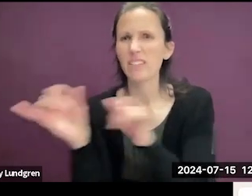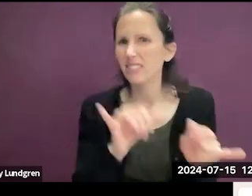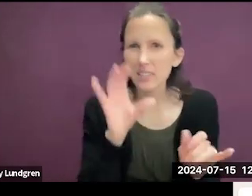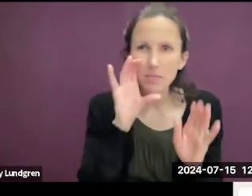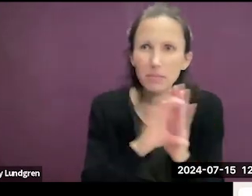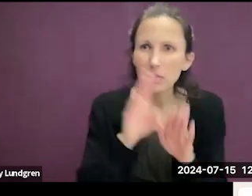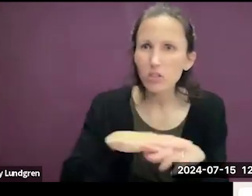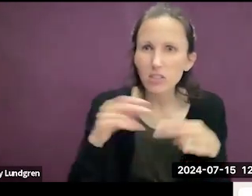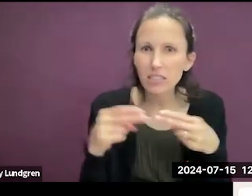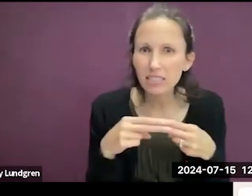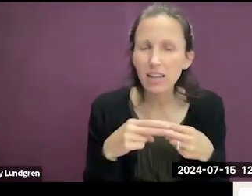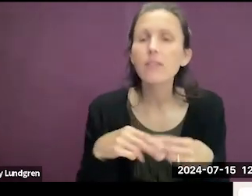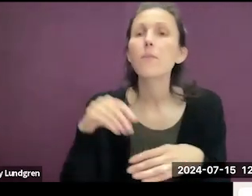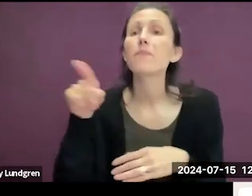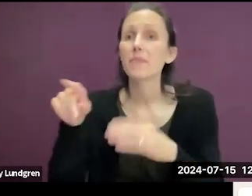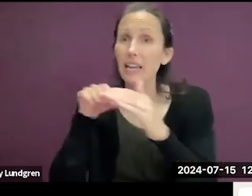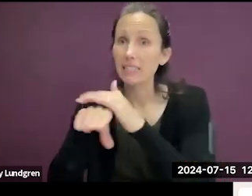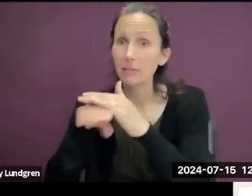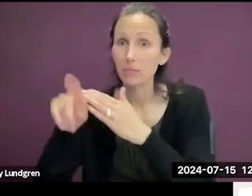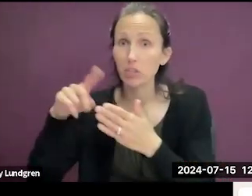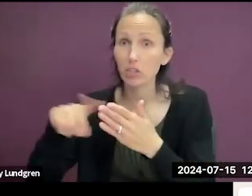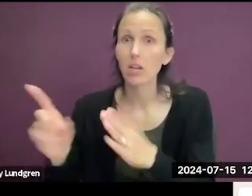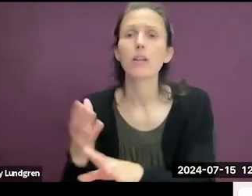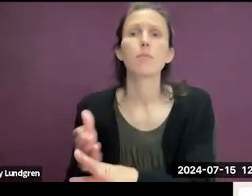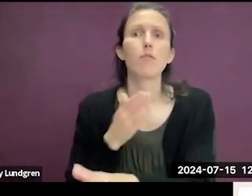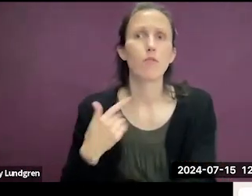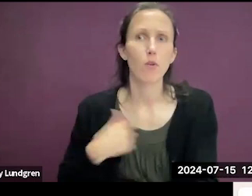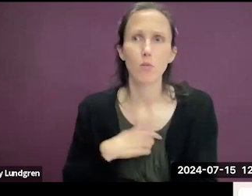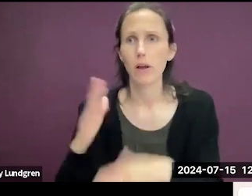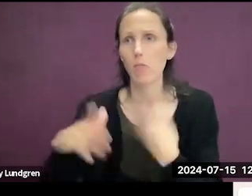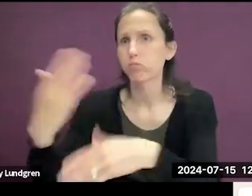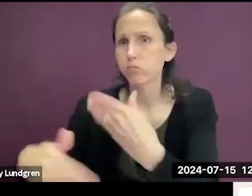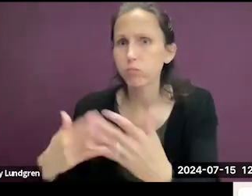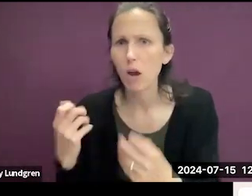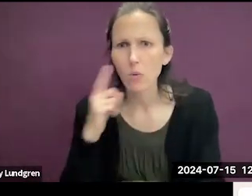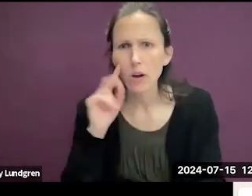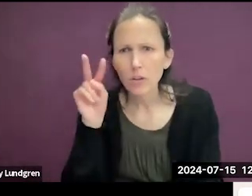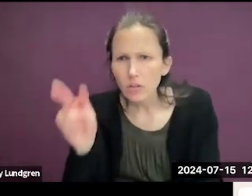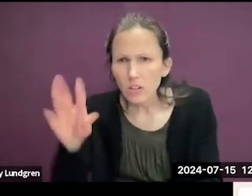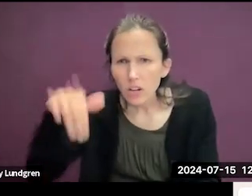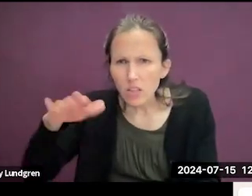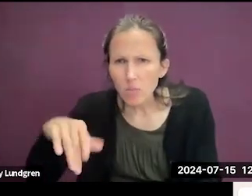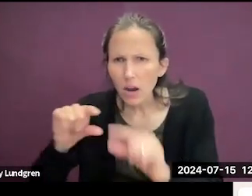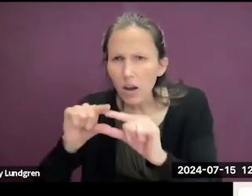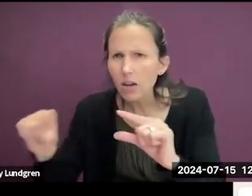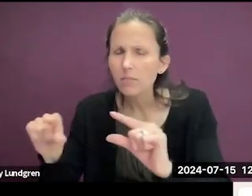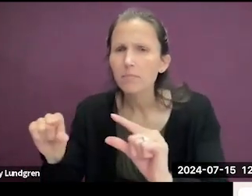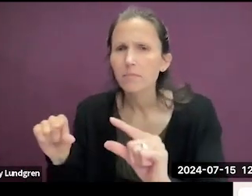So in this accessibility check, before we go into all the details, I want you to take a look at this checkbox right underneath it.